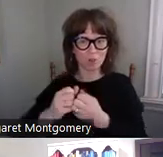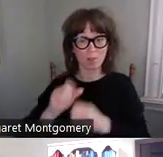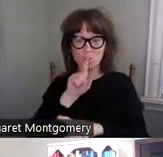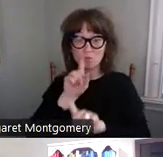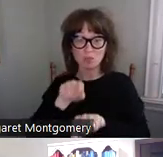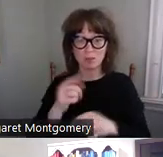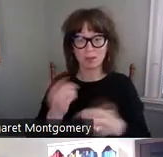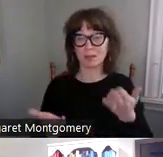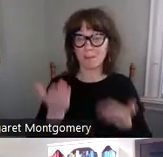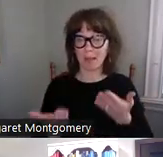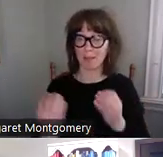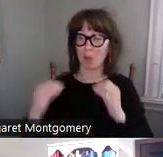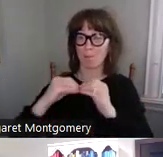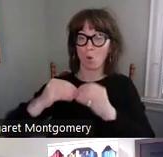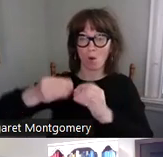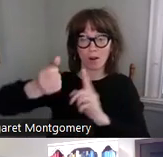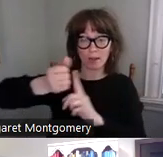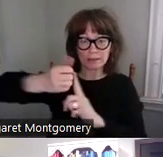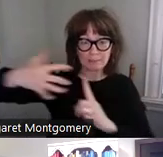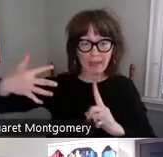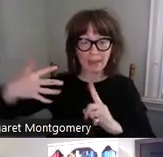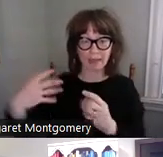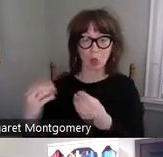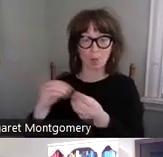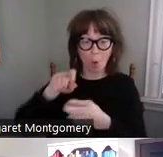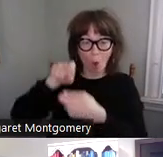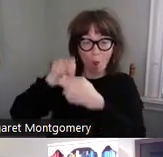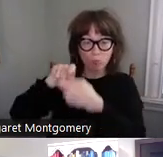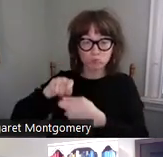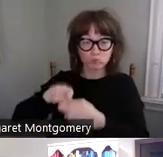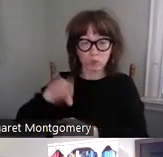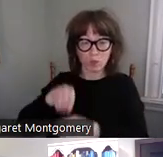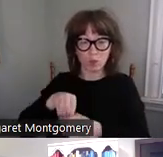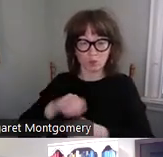slightly more expanded and nuanced than they are right other people in this are saying